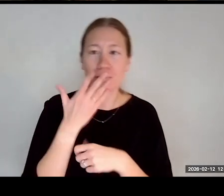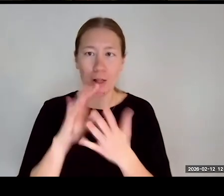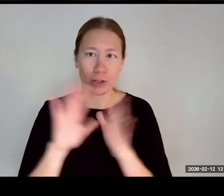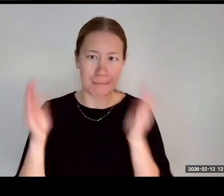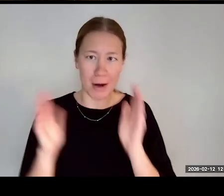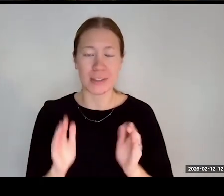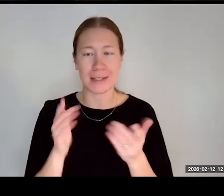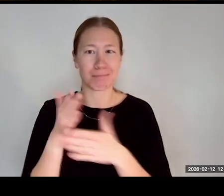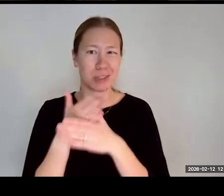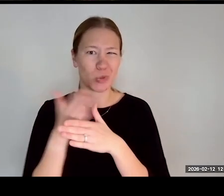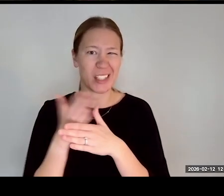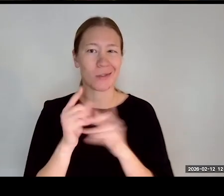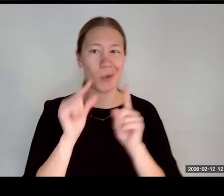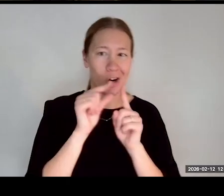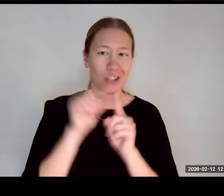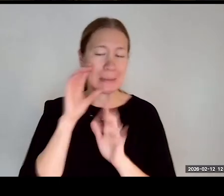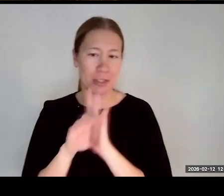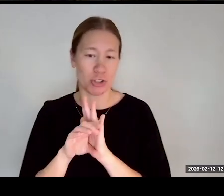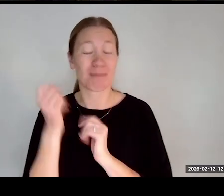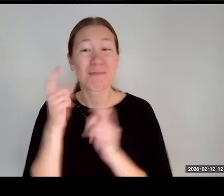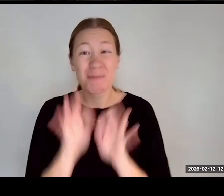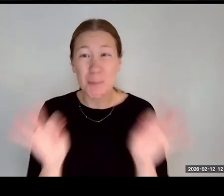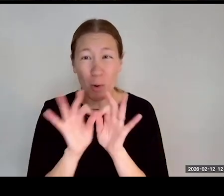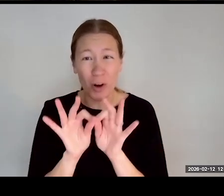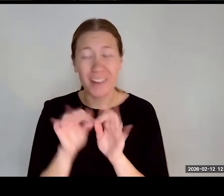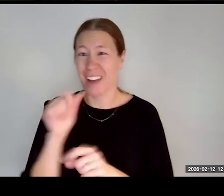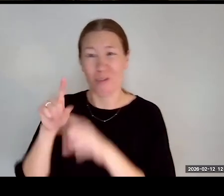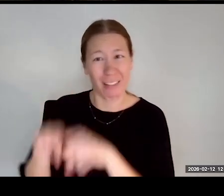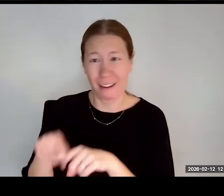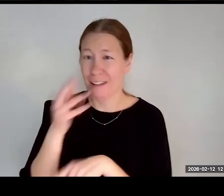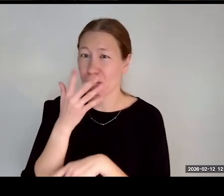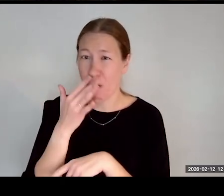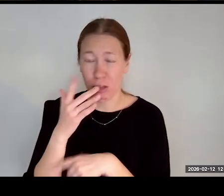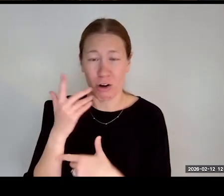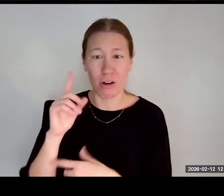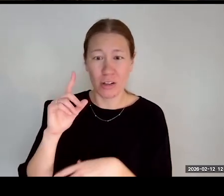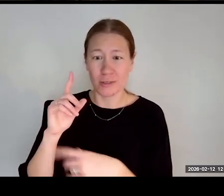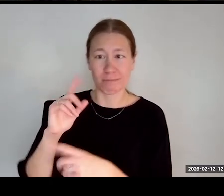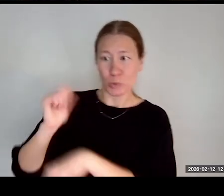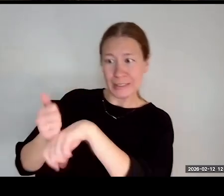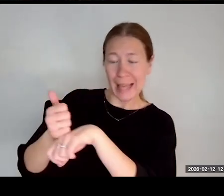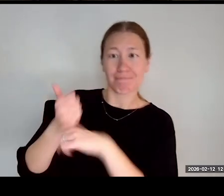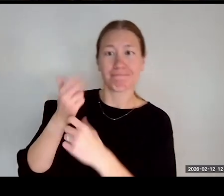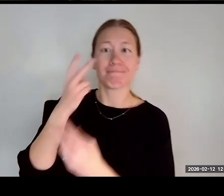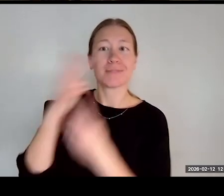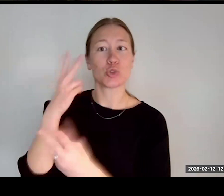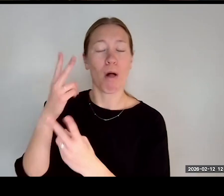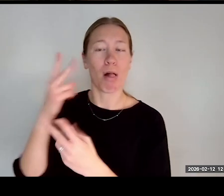It's also important that we don't use color as the only way to distinguish between important visual elements because five to 10%